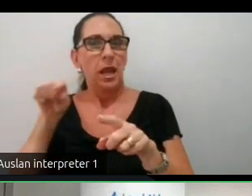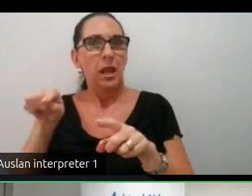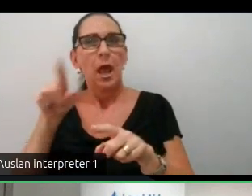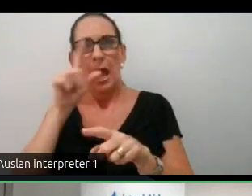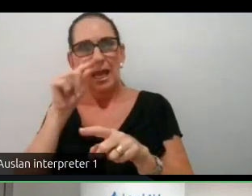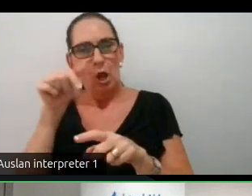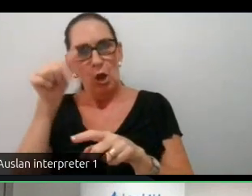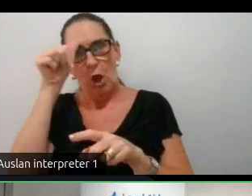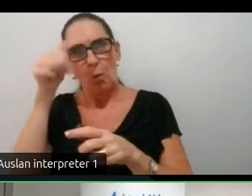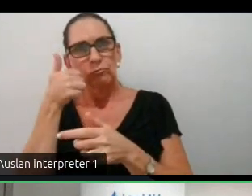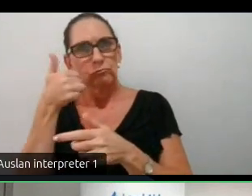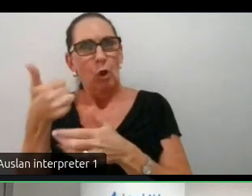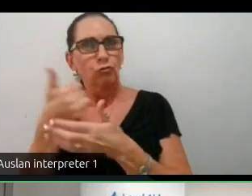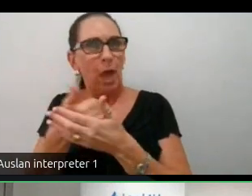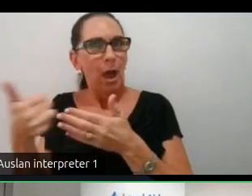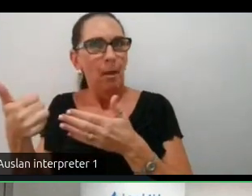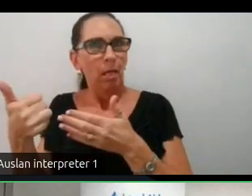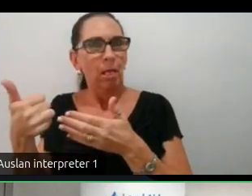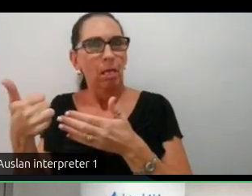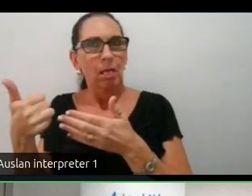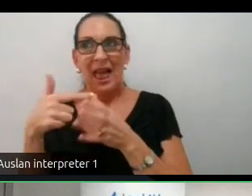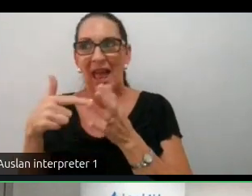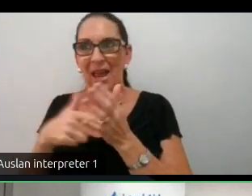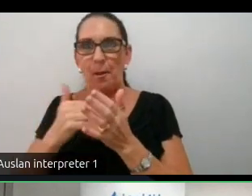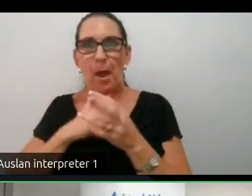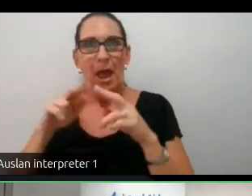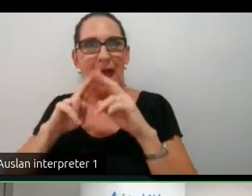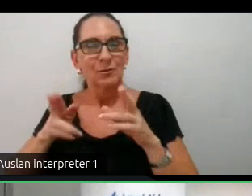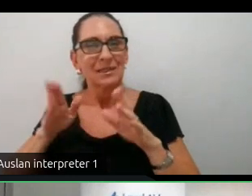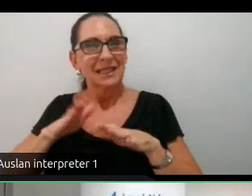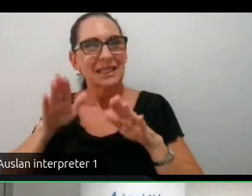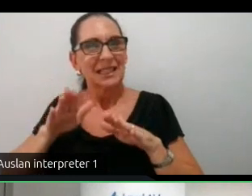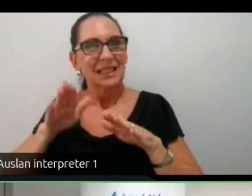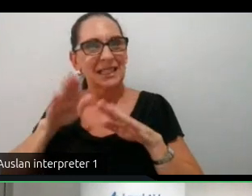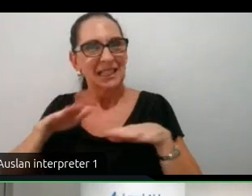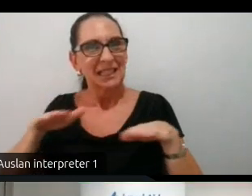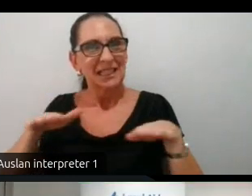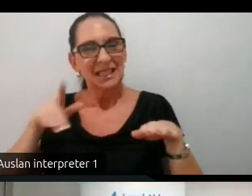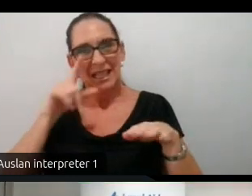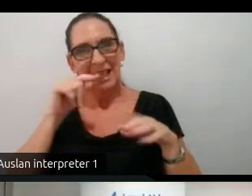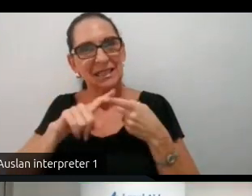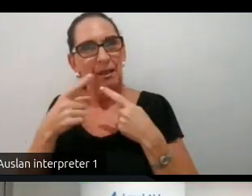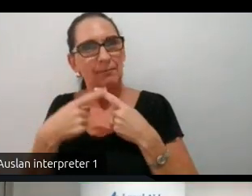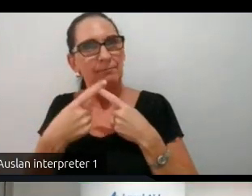have something certain, something at their house, the kids can stay in the school and remain part of